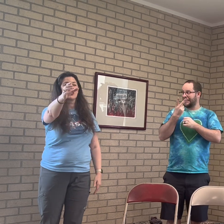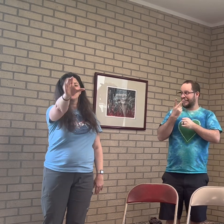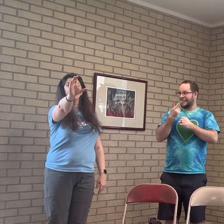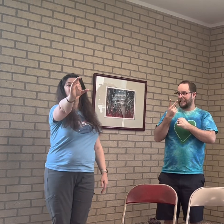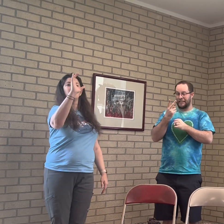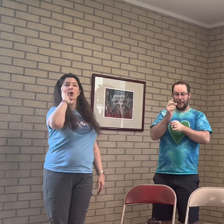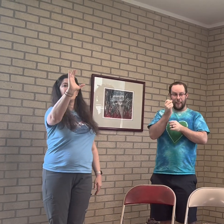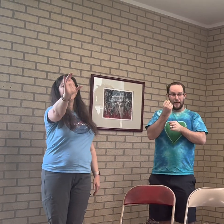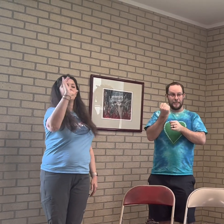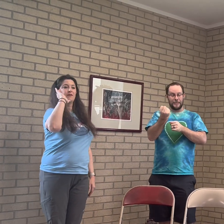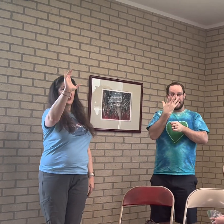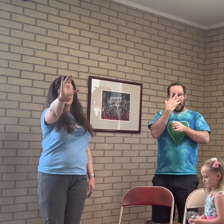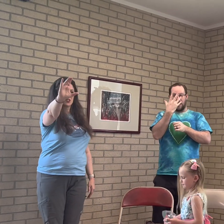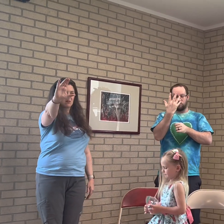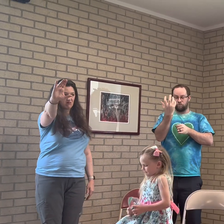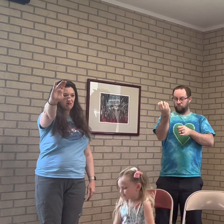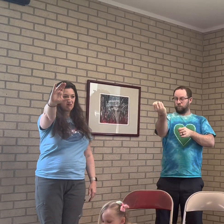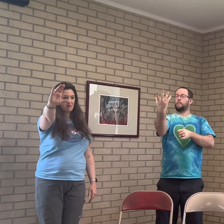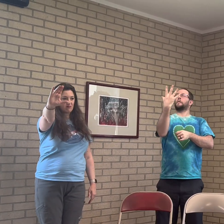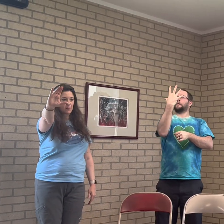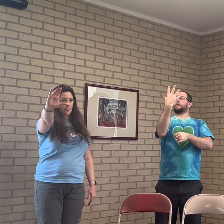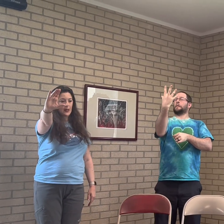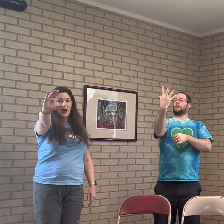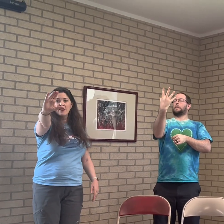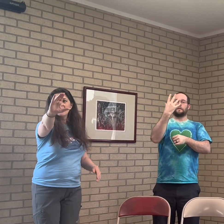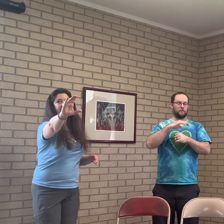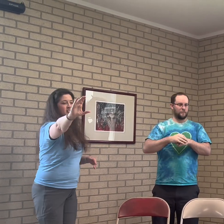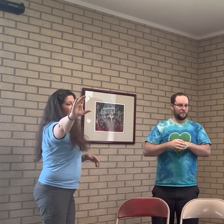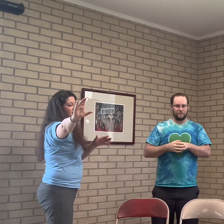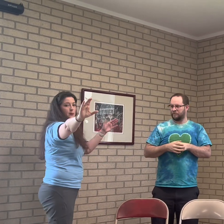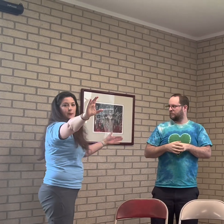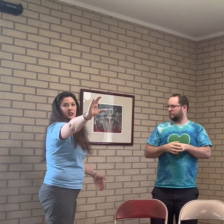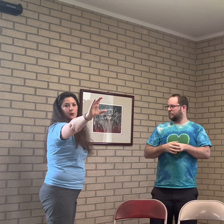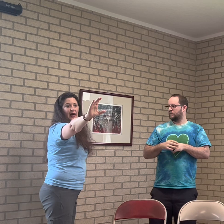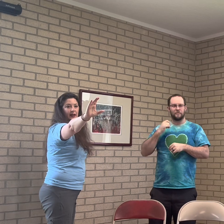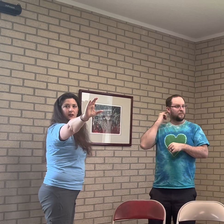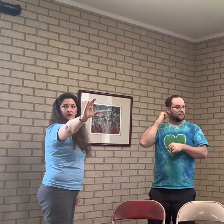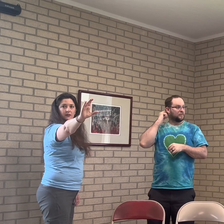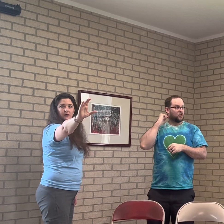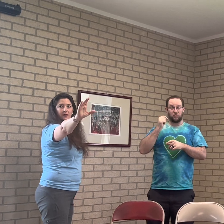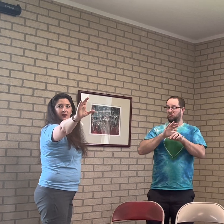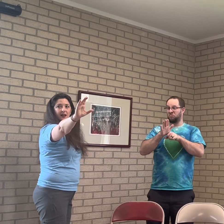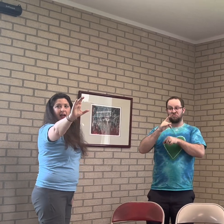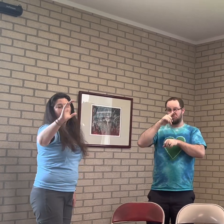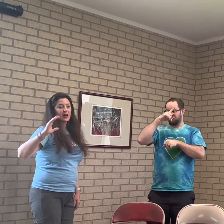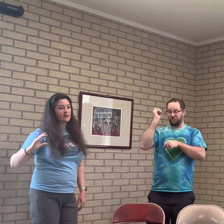the sun directly in your face! On the other side, its gonna be pitch black. We're gonna have